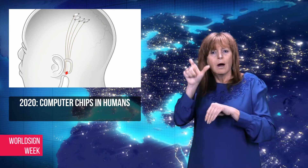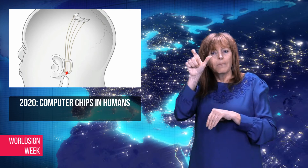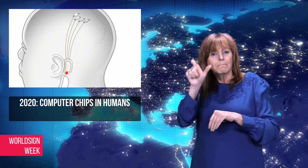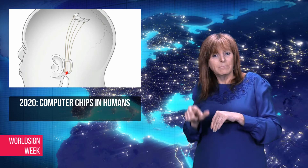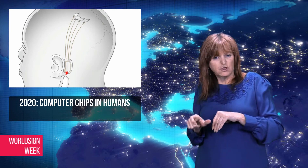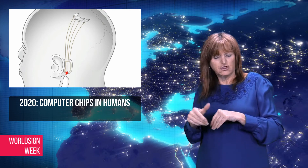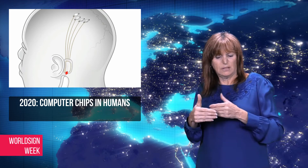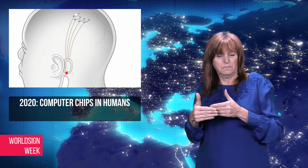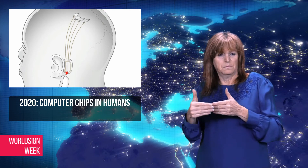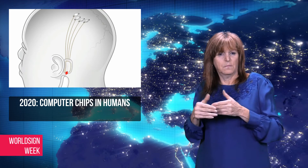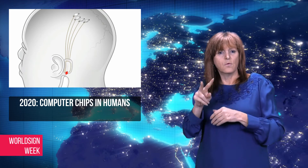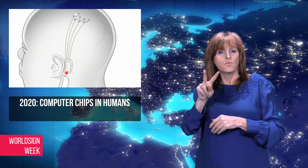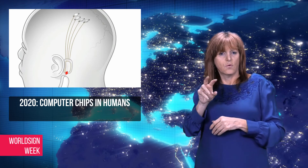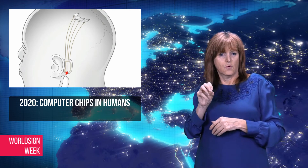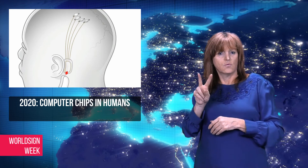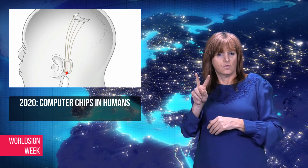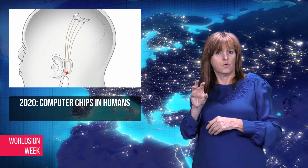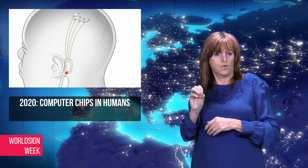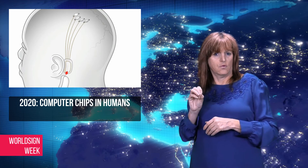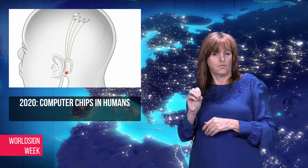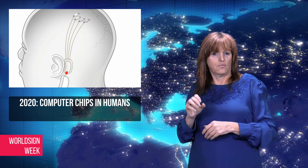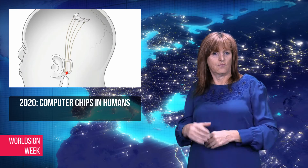trials on humans in 2020.